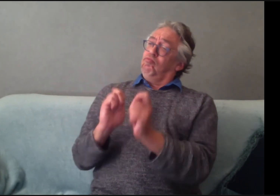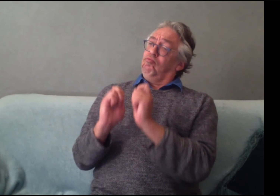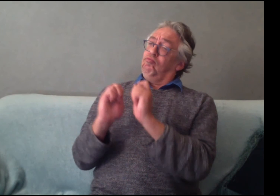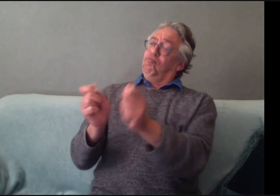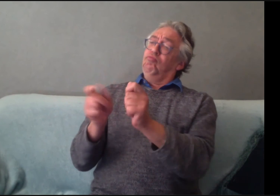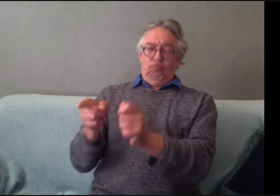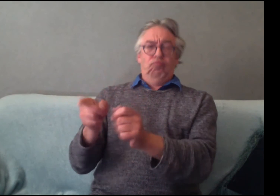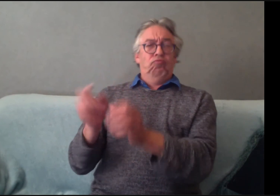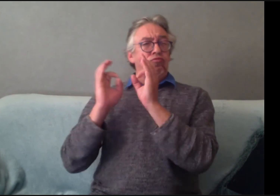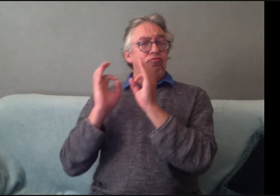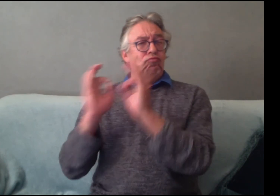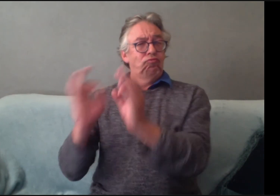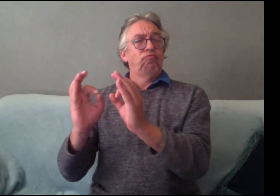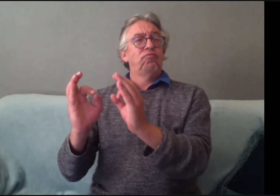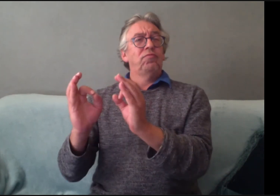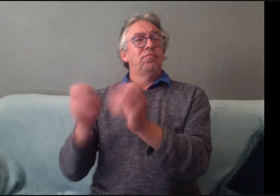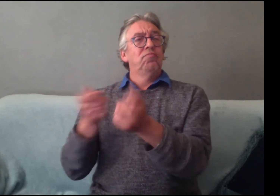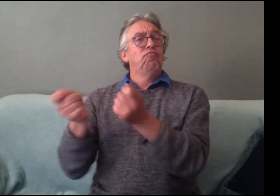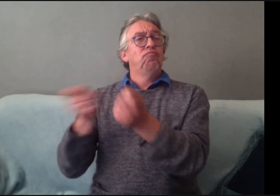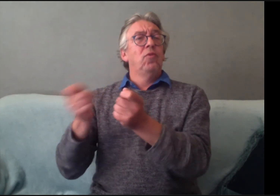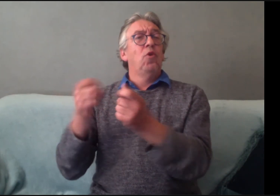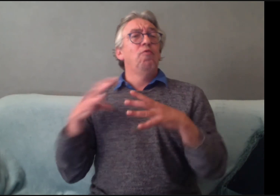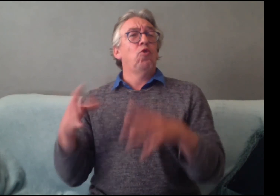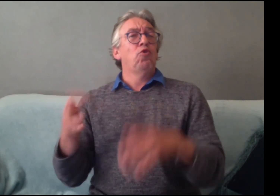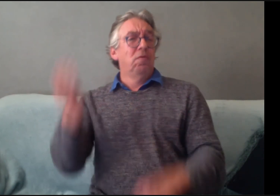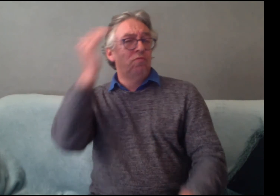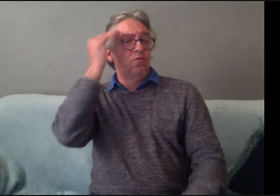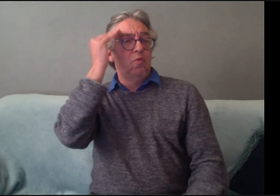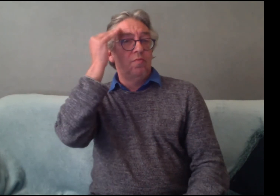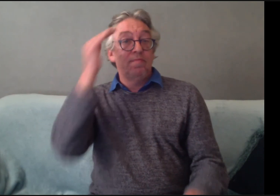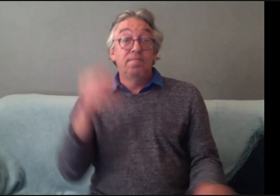Thank you, Rea. Did you hear me? Yes, perfectly.